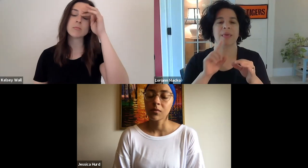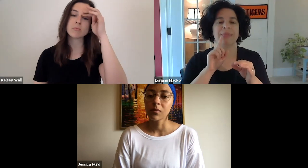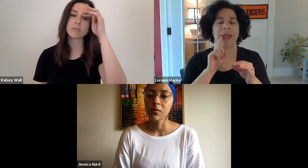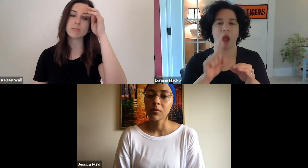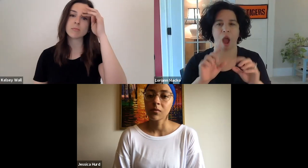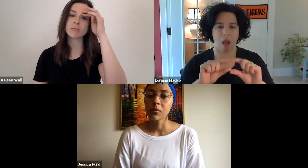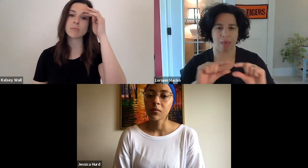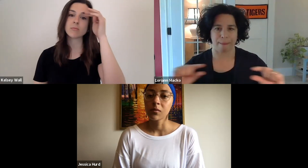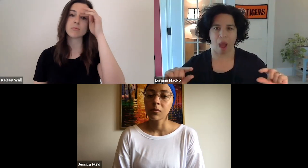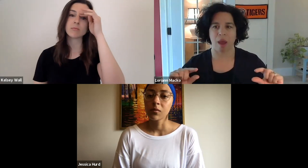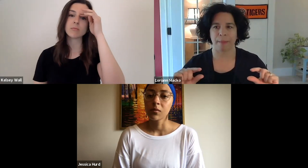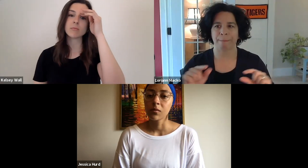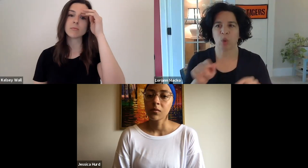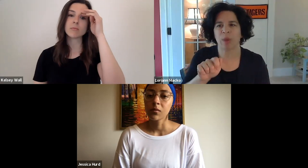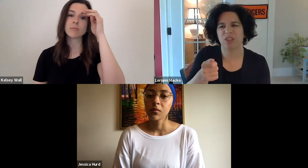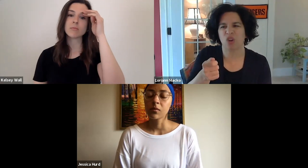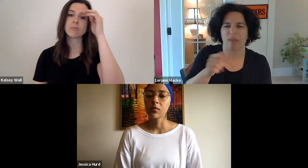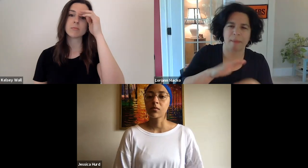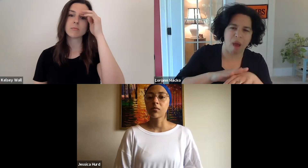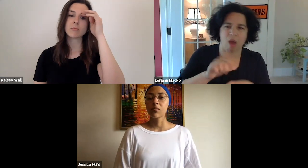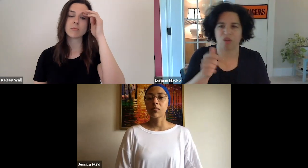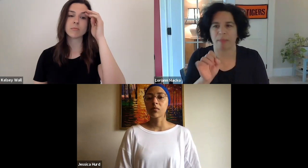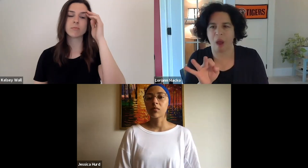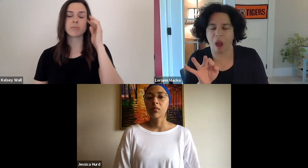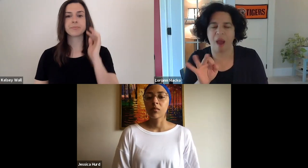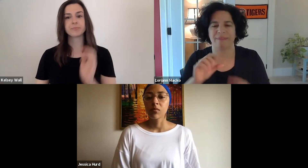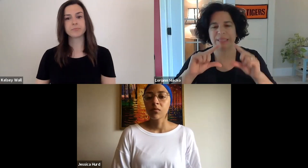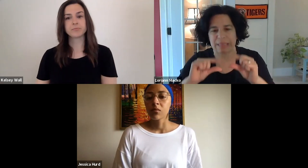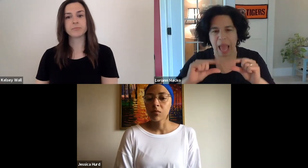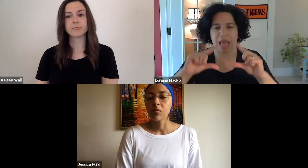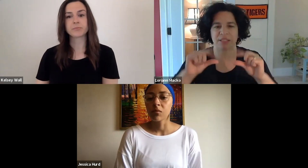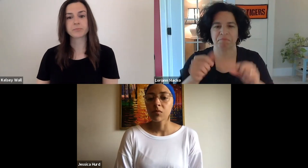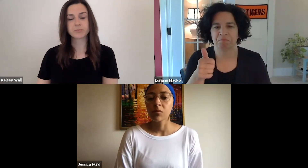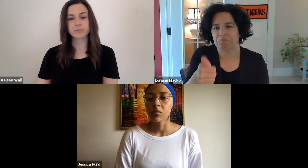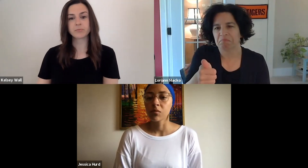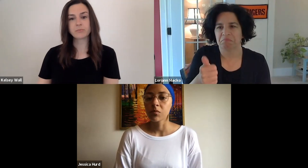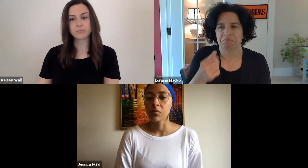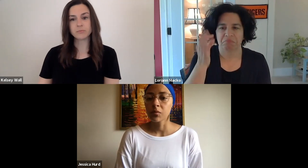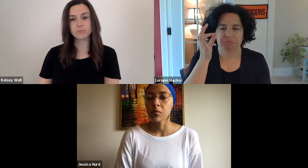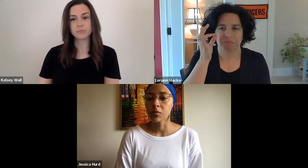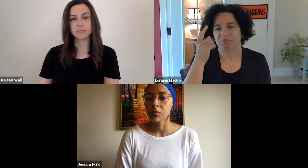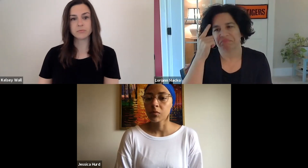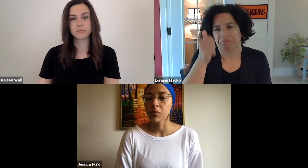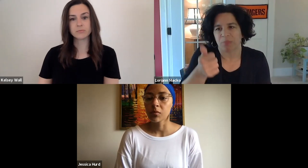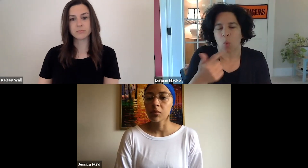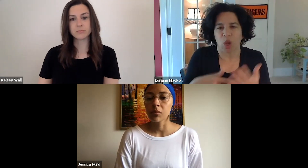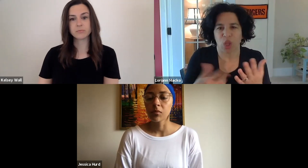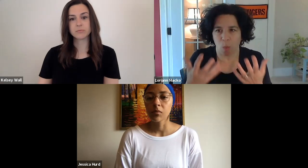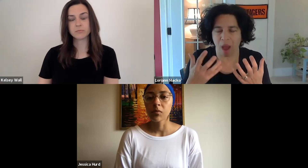on the bottom of your screen, there's a button that you need to turn on and off for closed captioning, just to let you know.